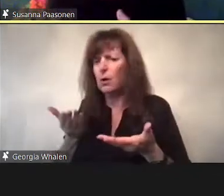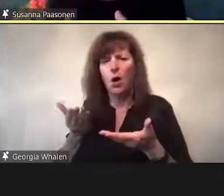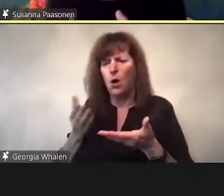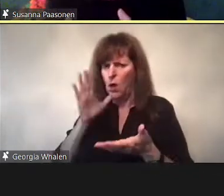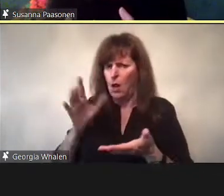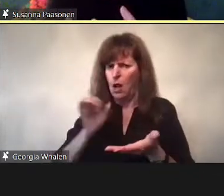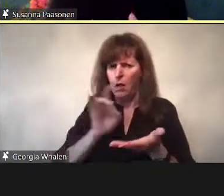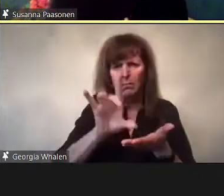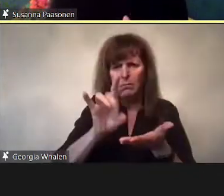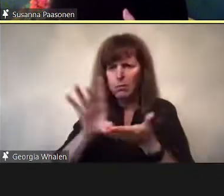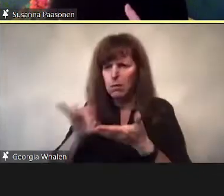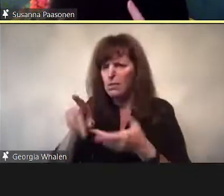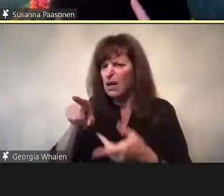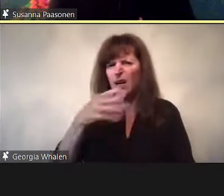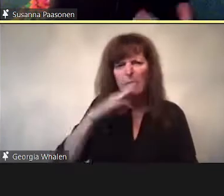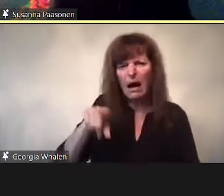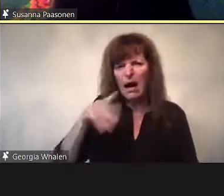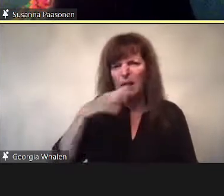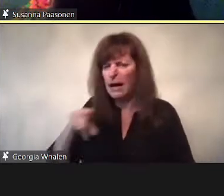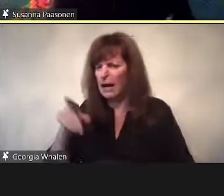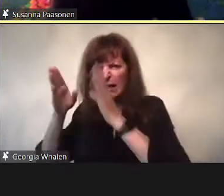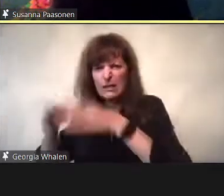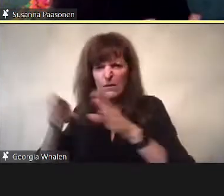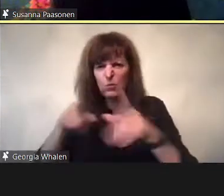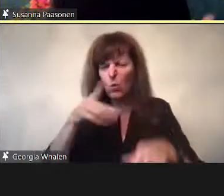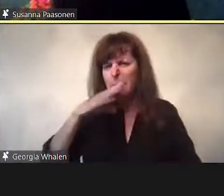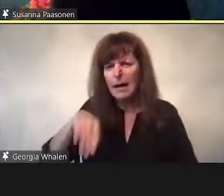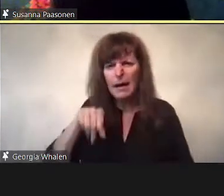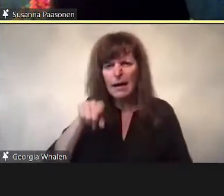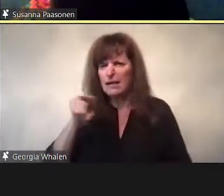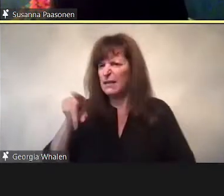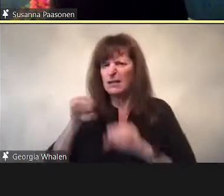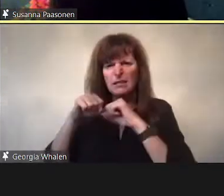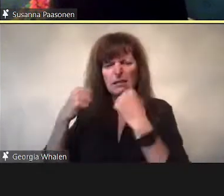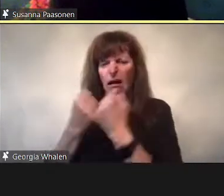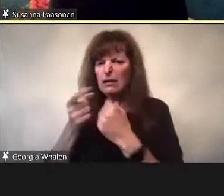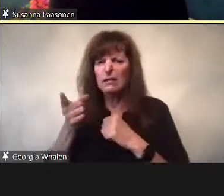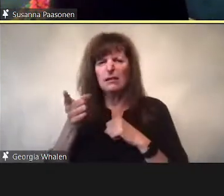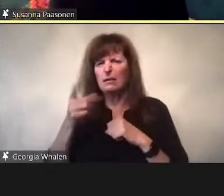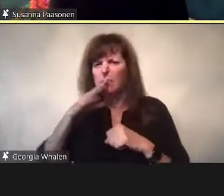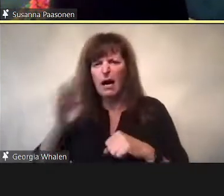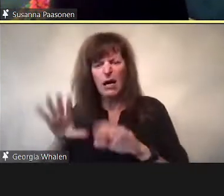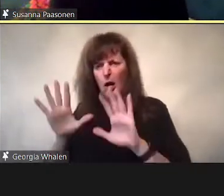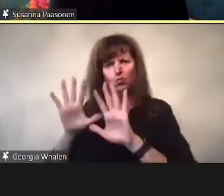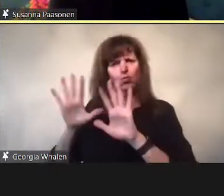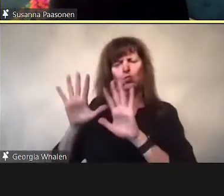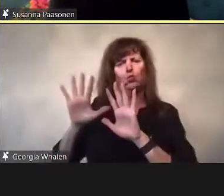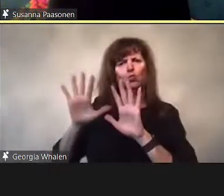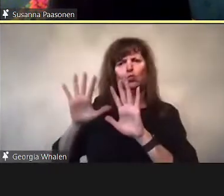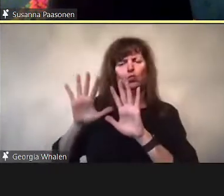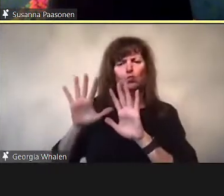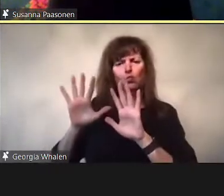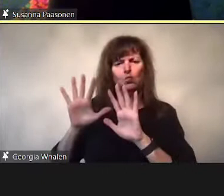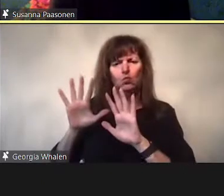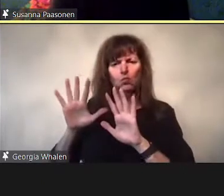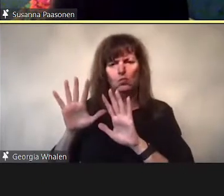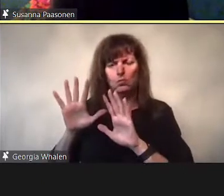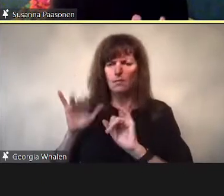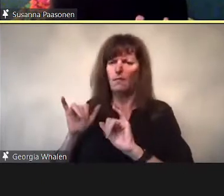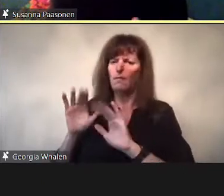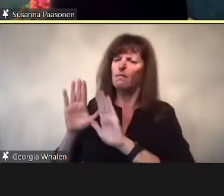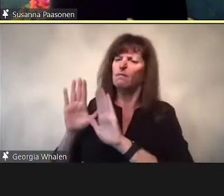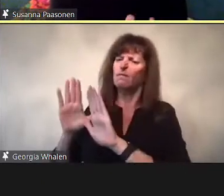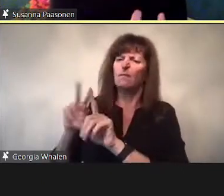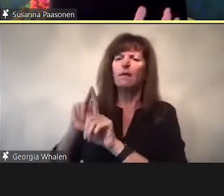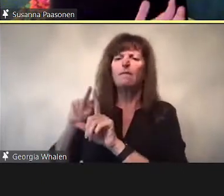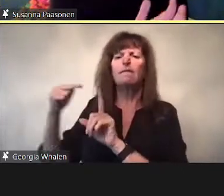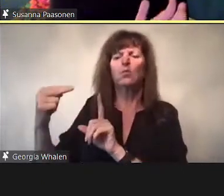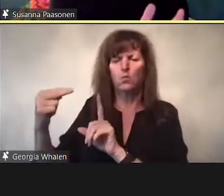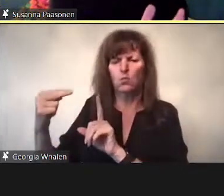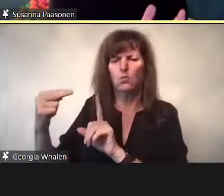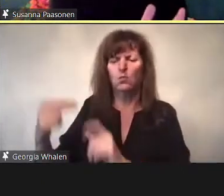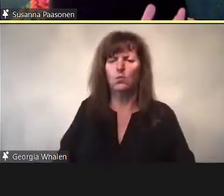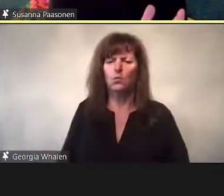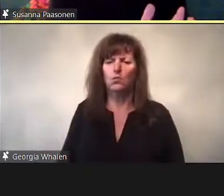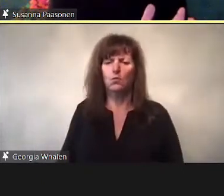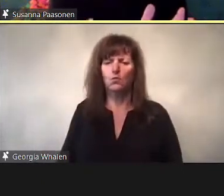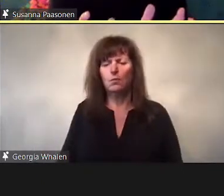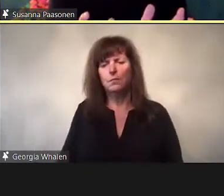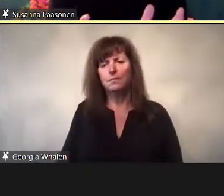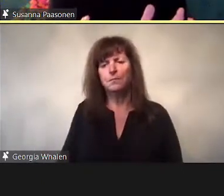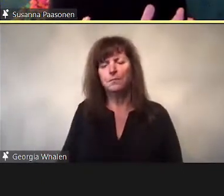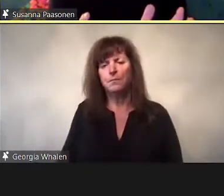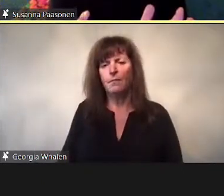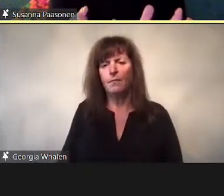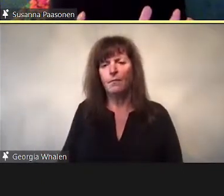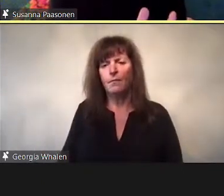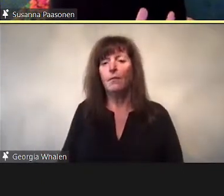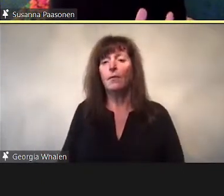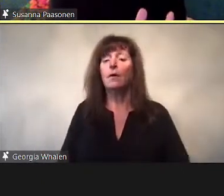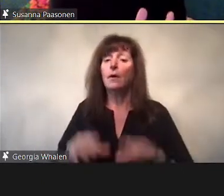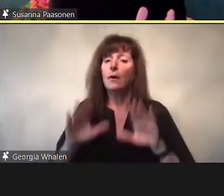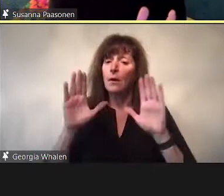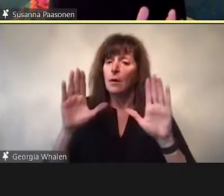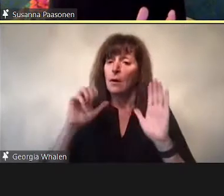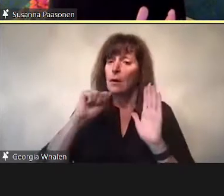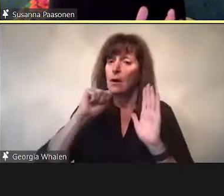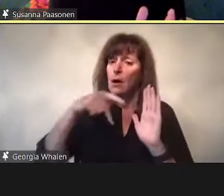And then we have porn that represents unsafely, hence risk.